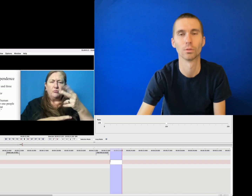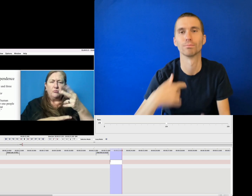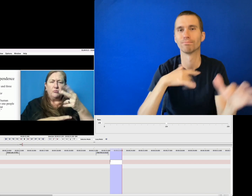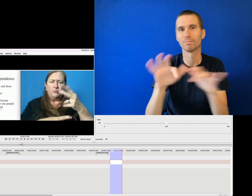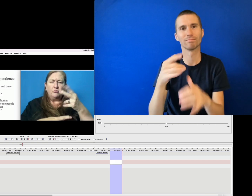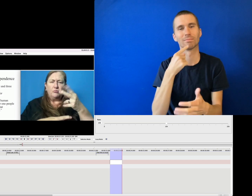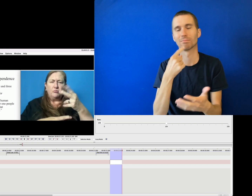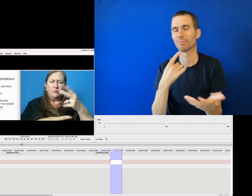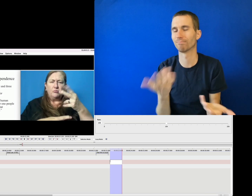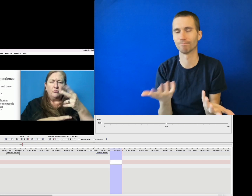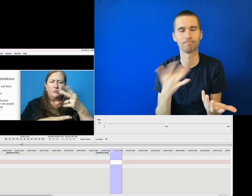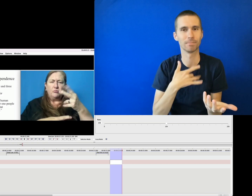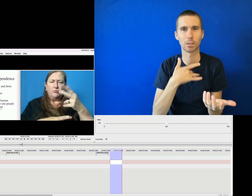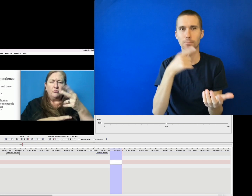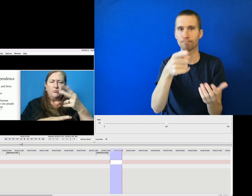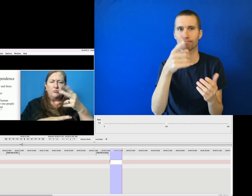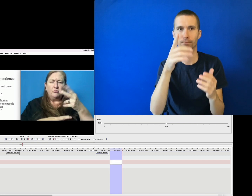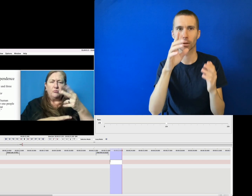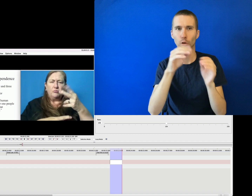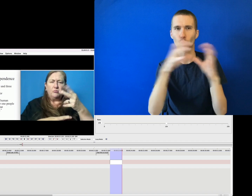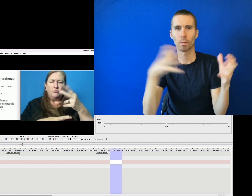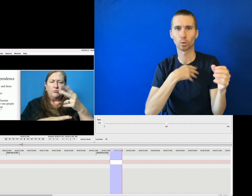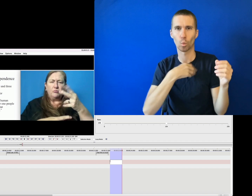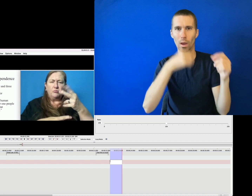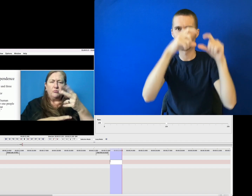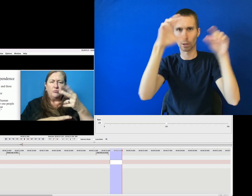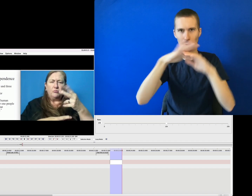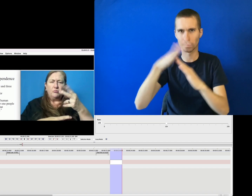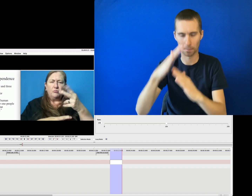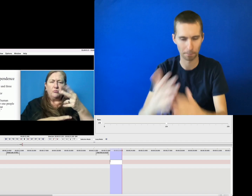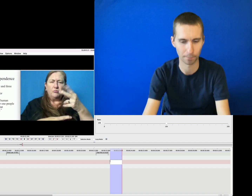And then, I'm going to type my feedback that the video itself has too much white on the top border.